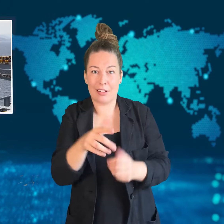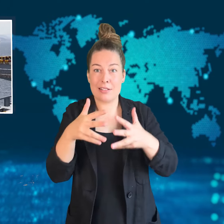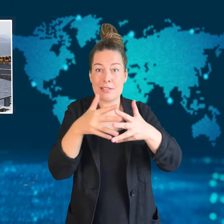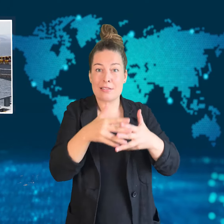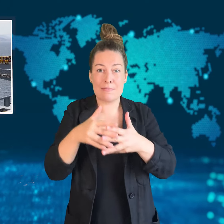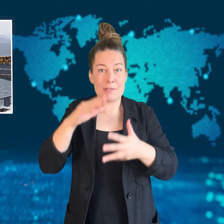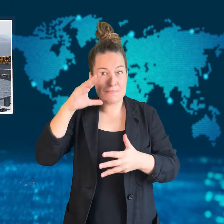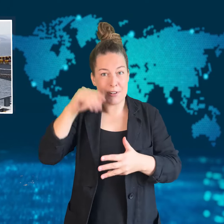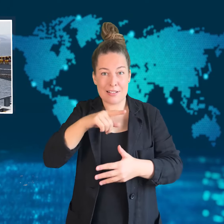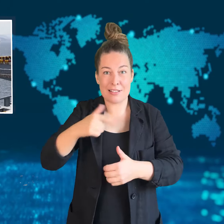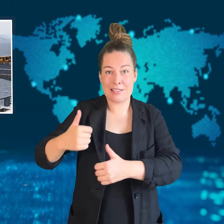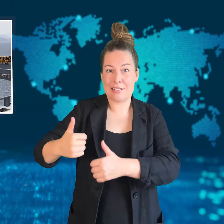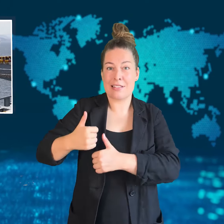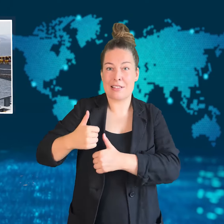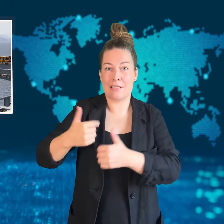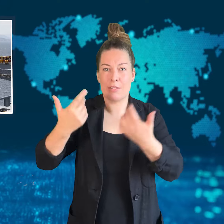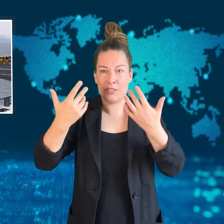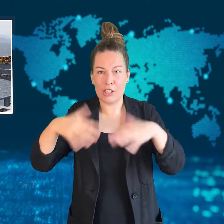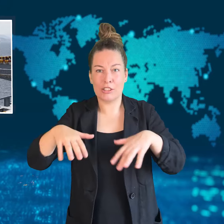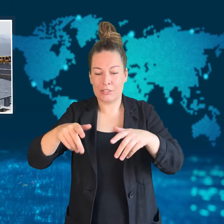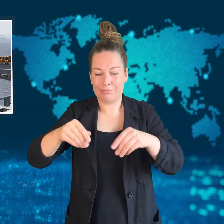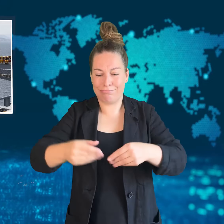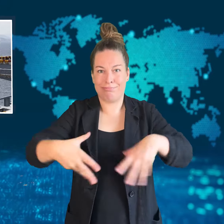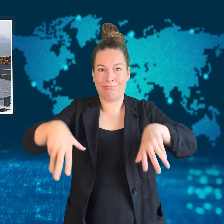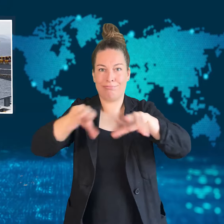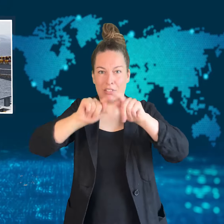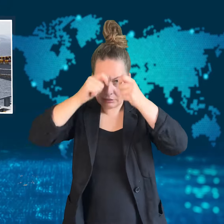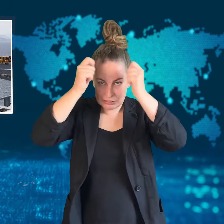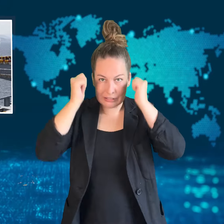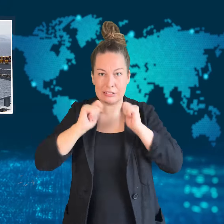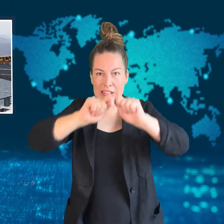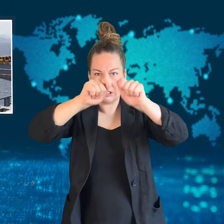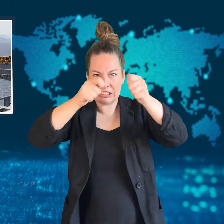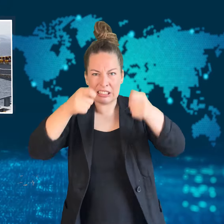The attackers put a sack over one of the marine's heads